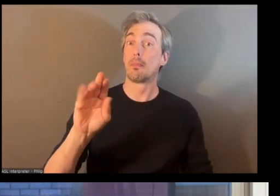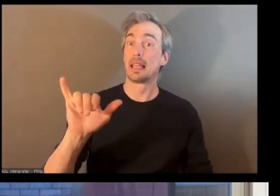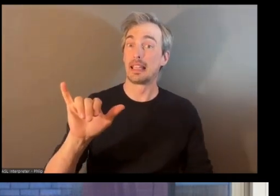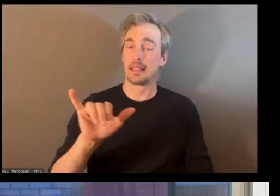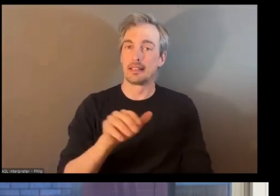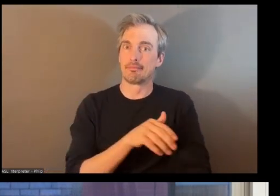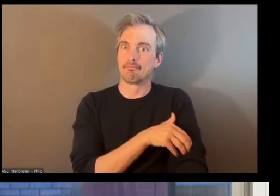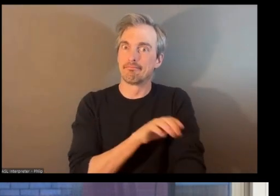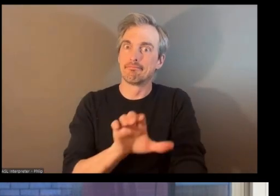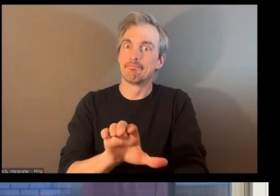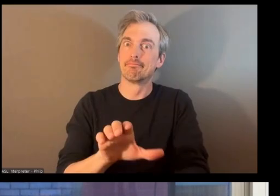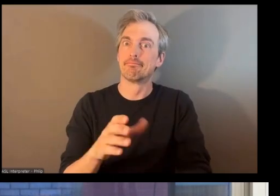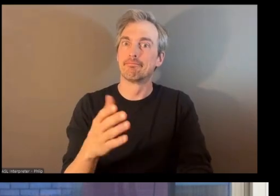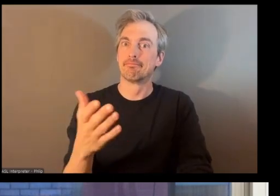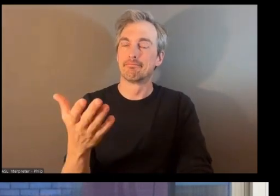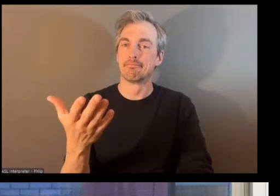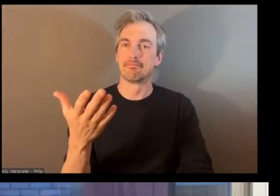And you can have an ideal situation.